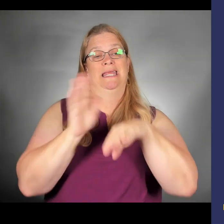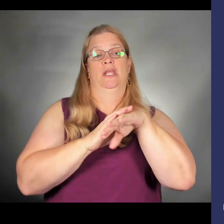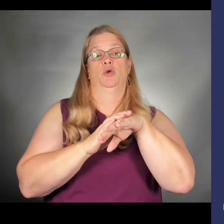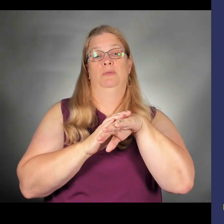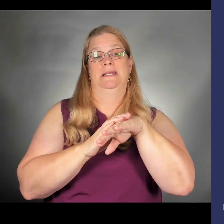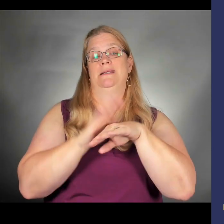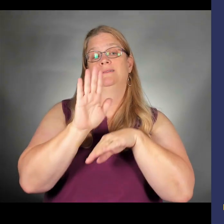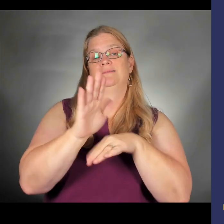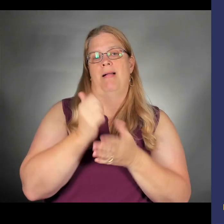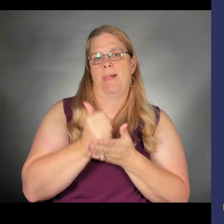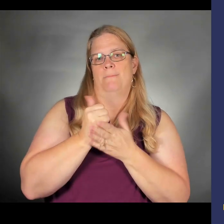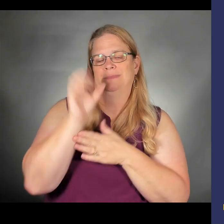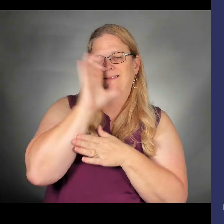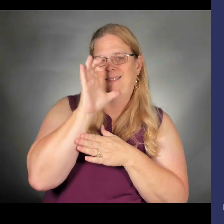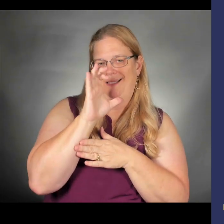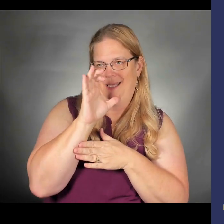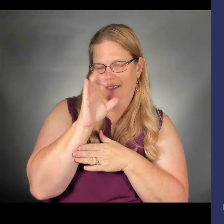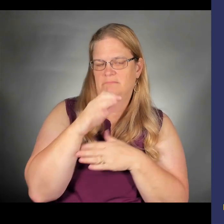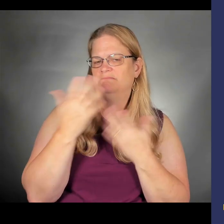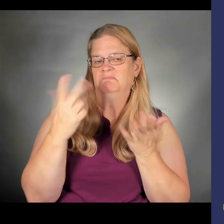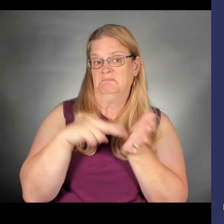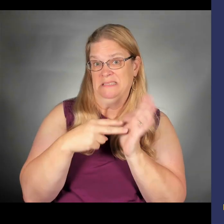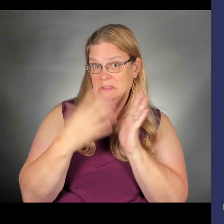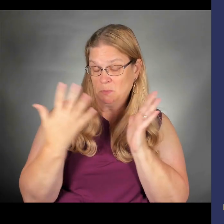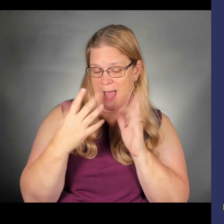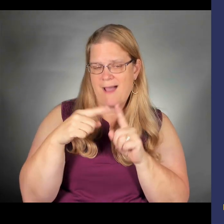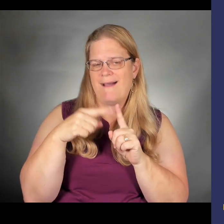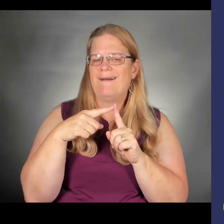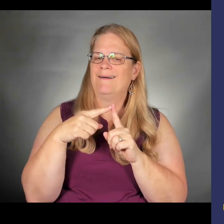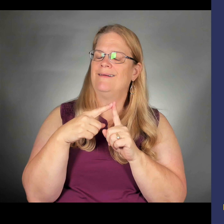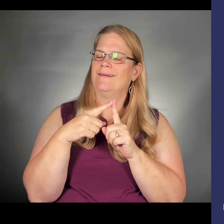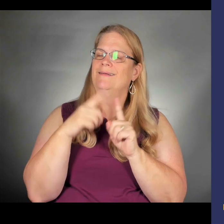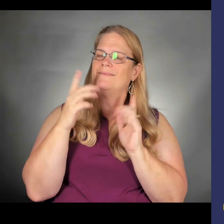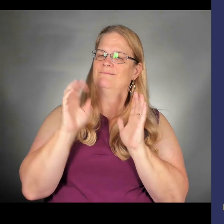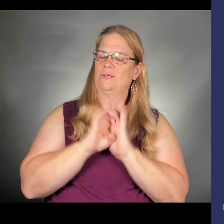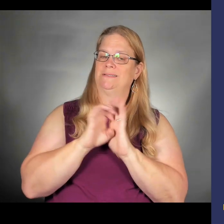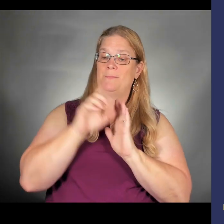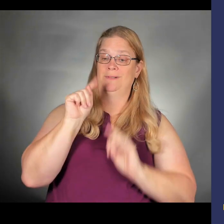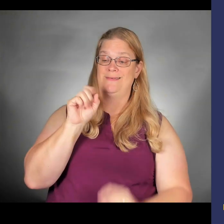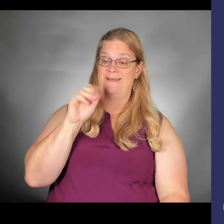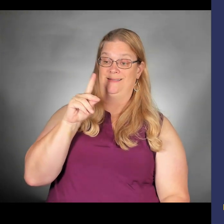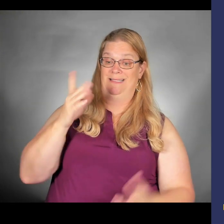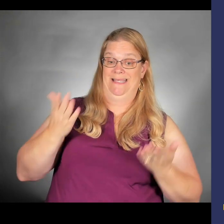Number two: increasing their help seeking. And what this means for example,